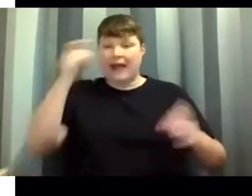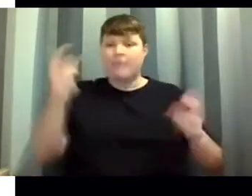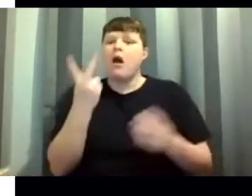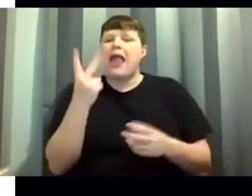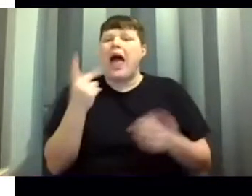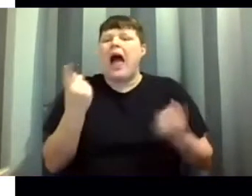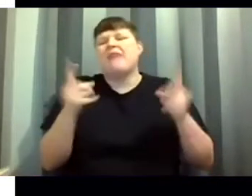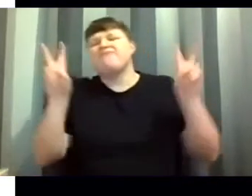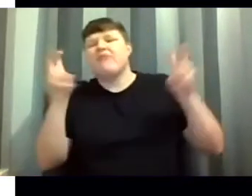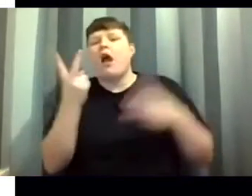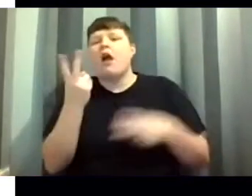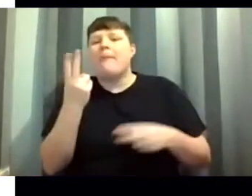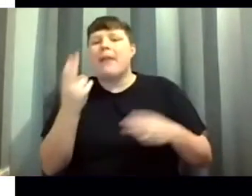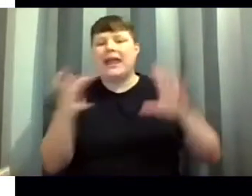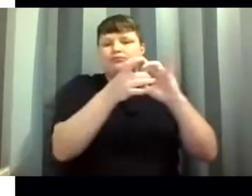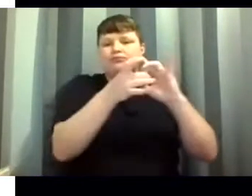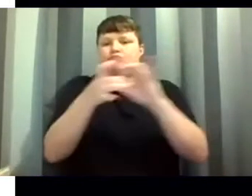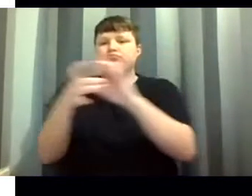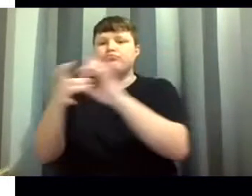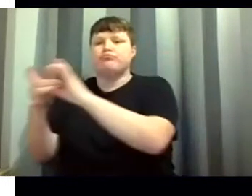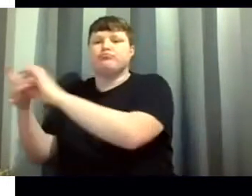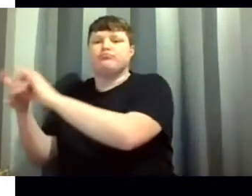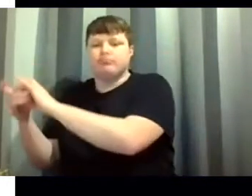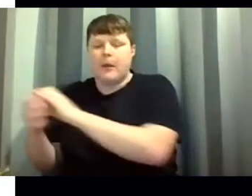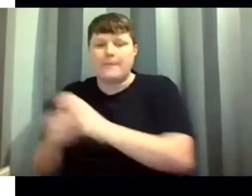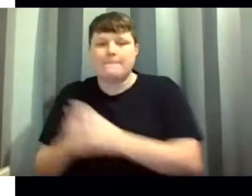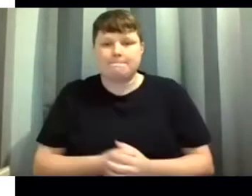So, I'm going to show you now some model output. Hopefully, this should animate (there we go!).